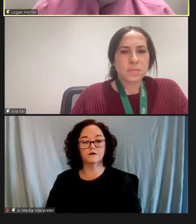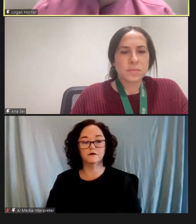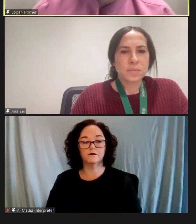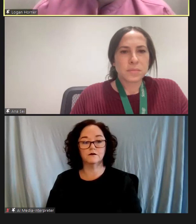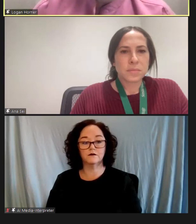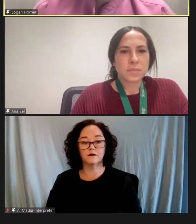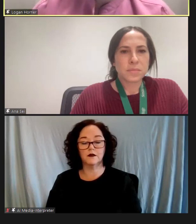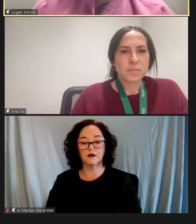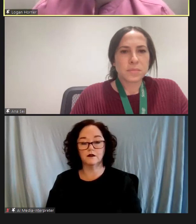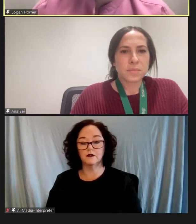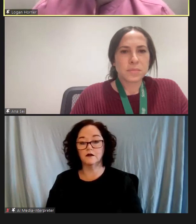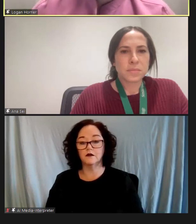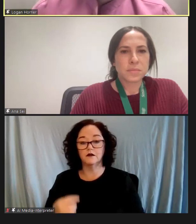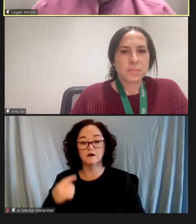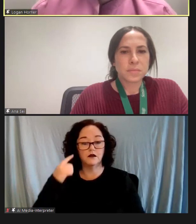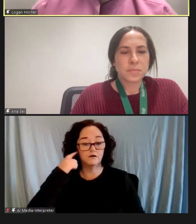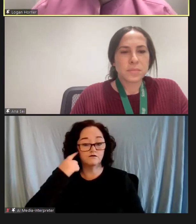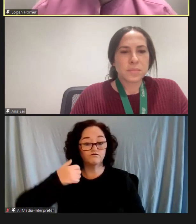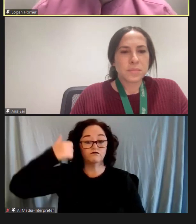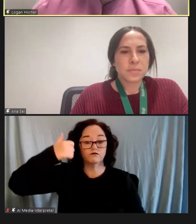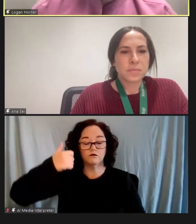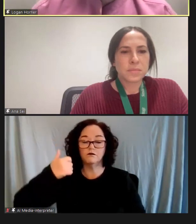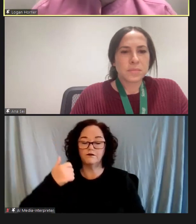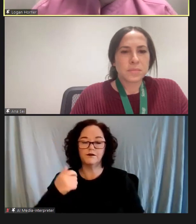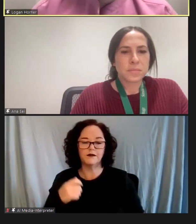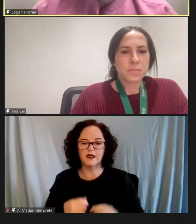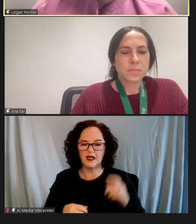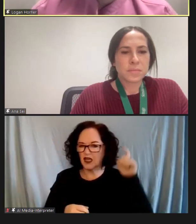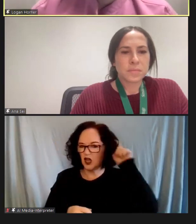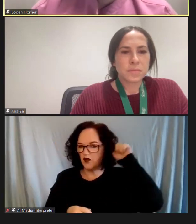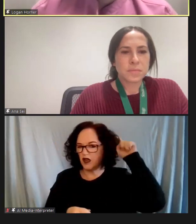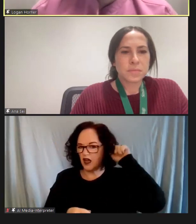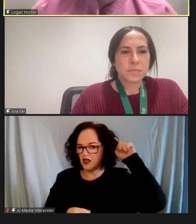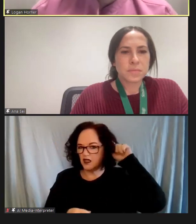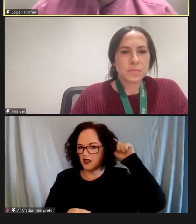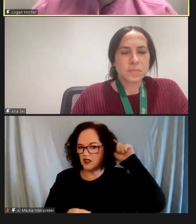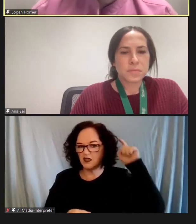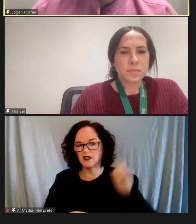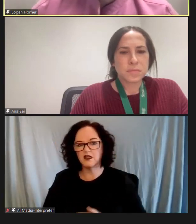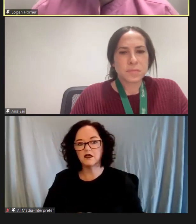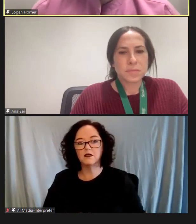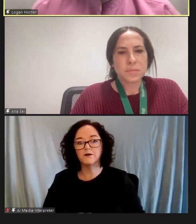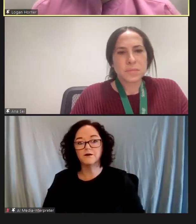would be a hearing aid influencing